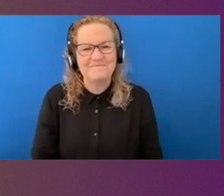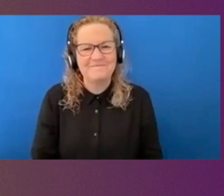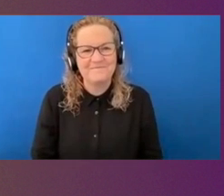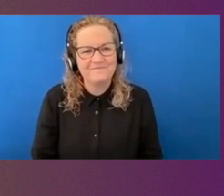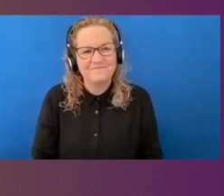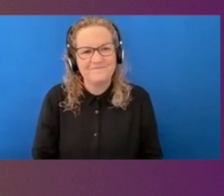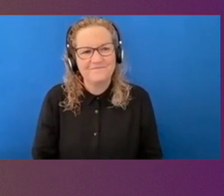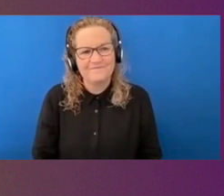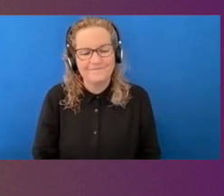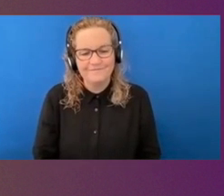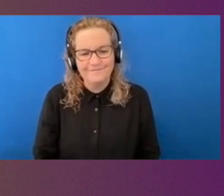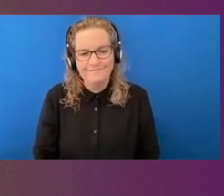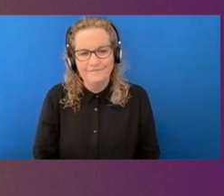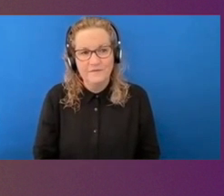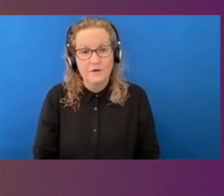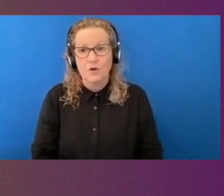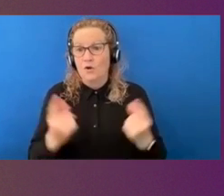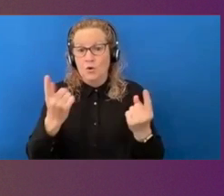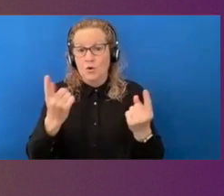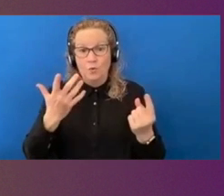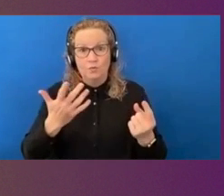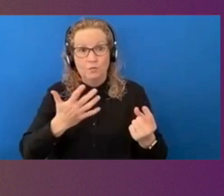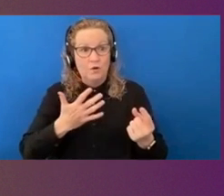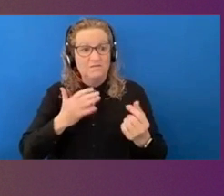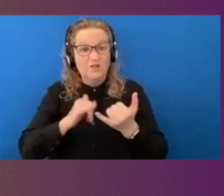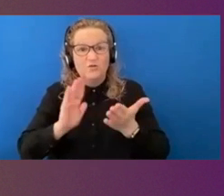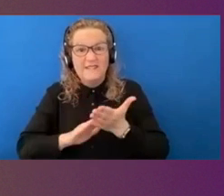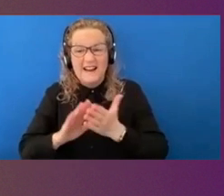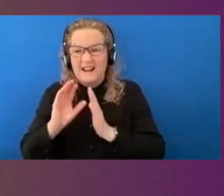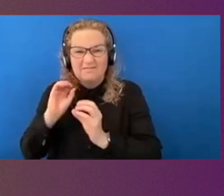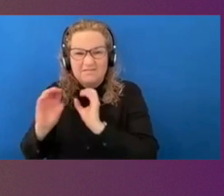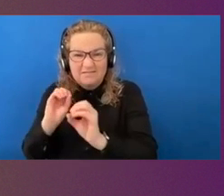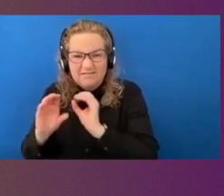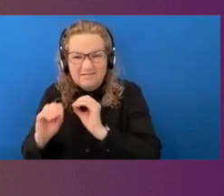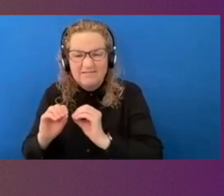for anyone who wants to join the conversation on social media our handle on twitter facebook and